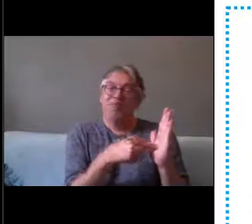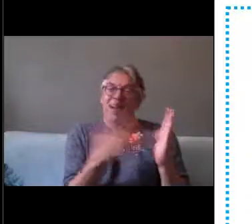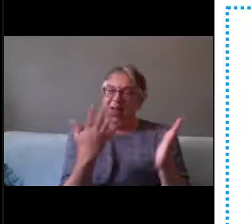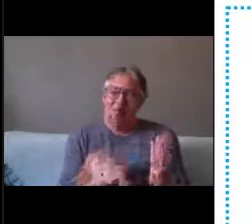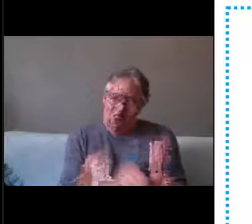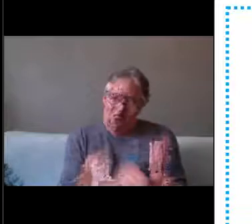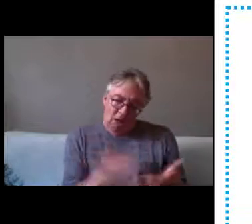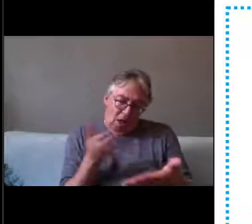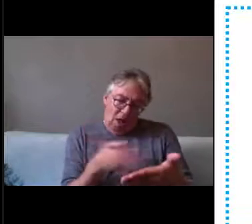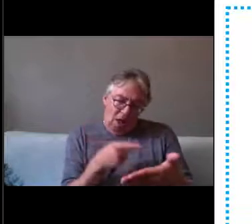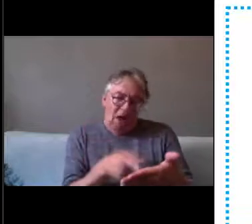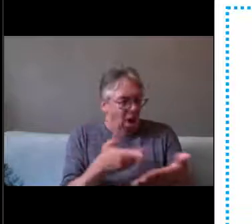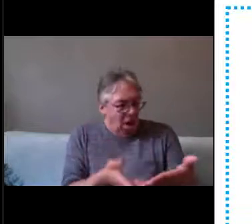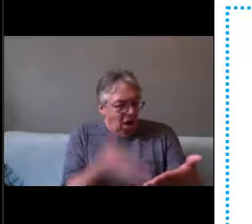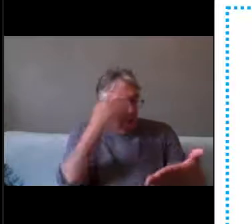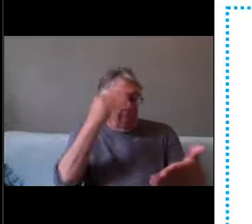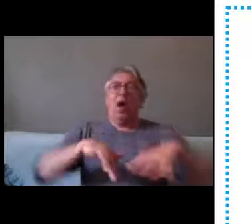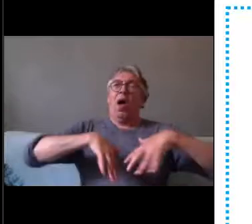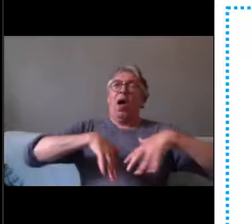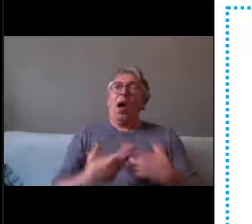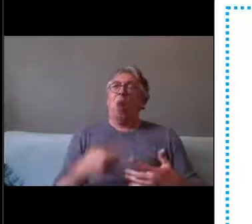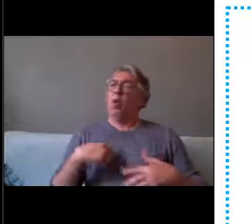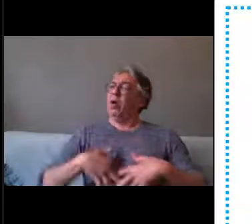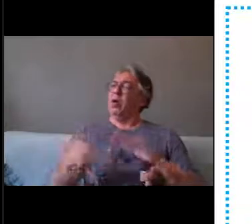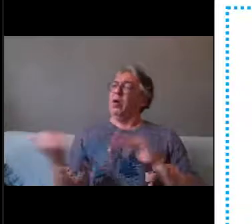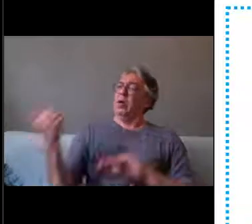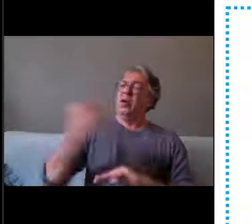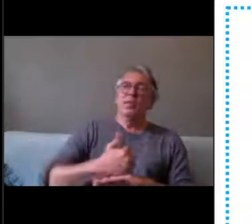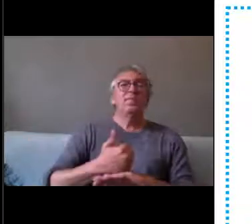inclusive volunteering, how to do the seminars and so on.